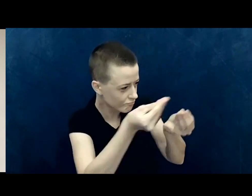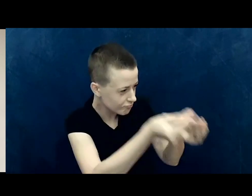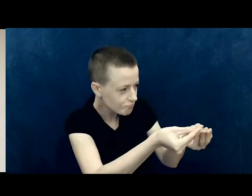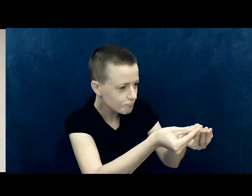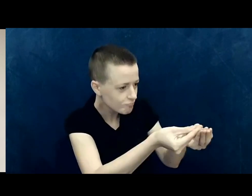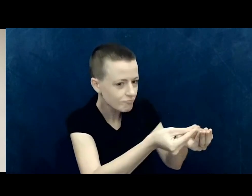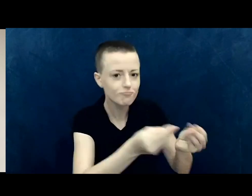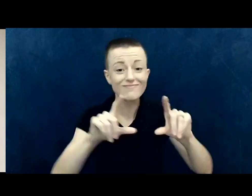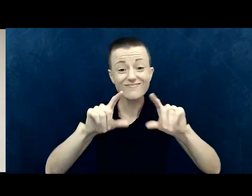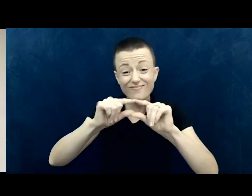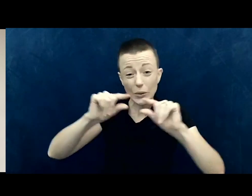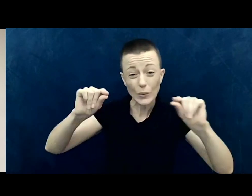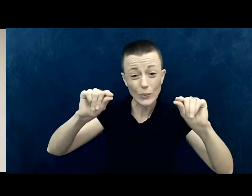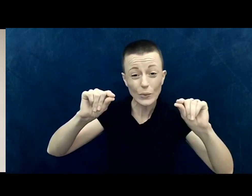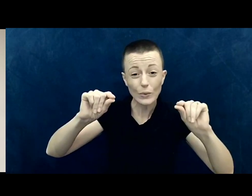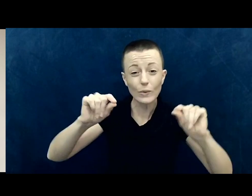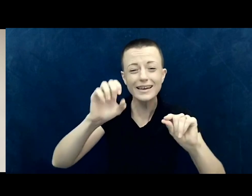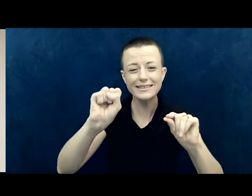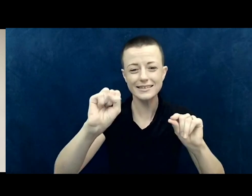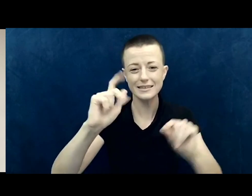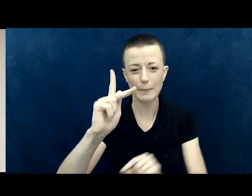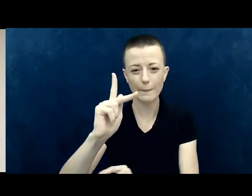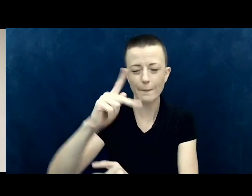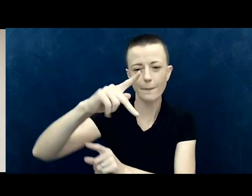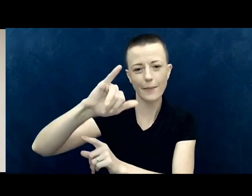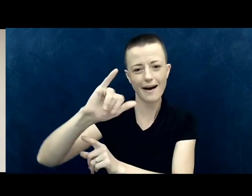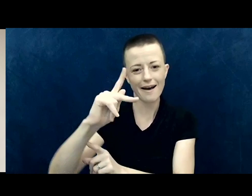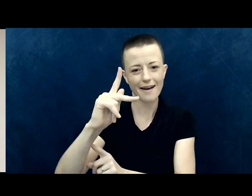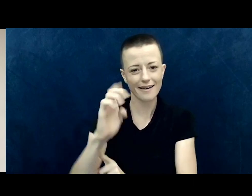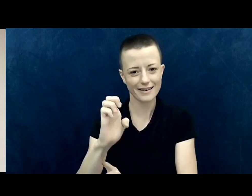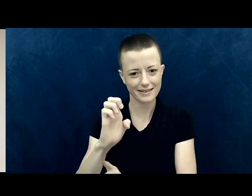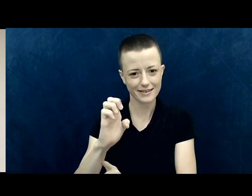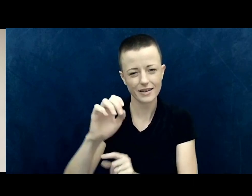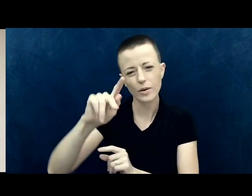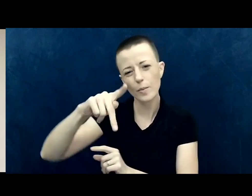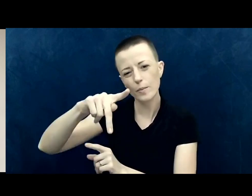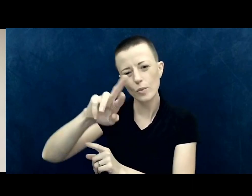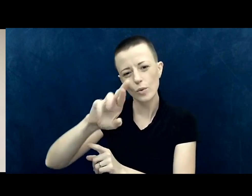to recognize the spike protein, so that if you ever should be exposed to COVID-19,